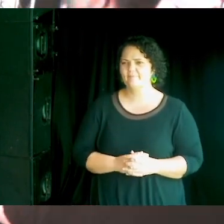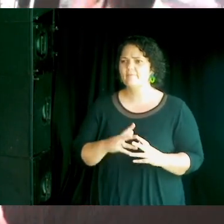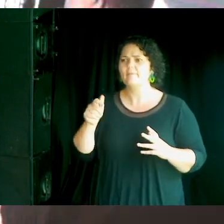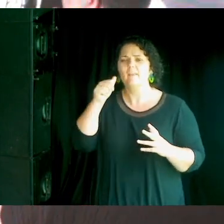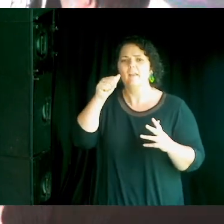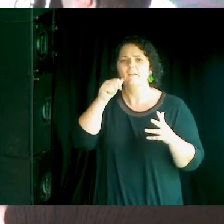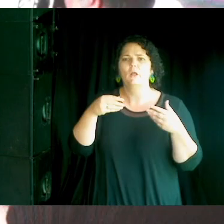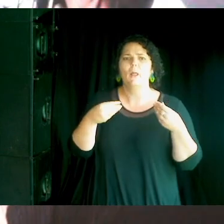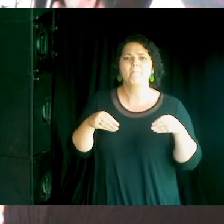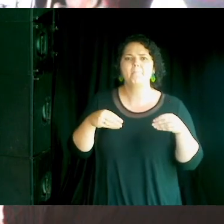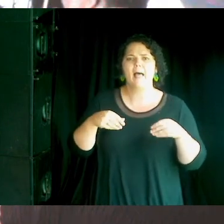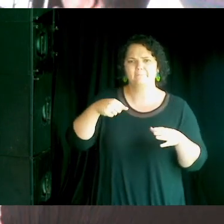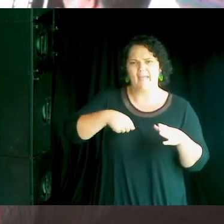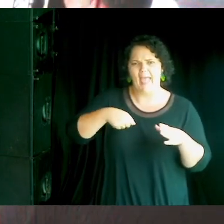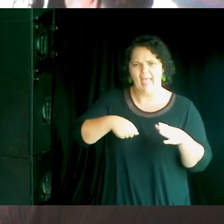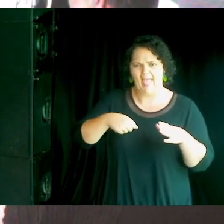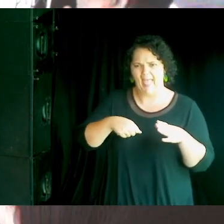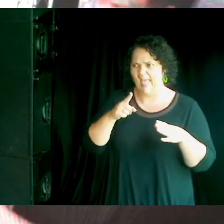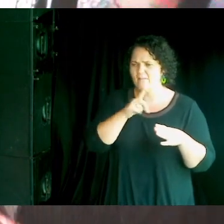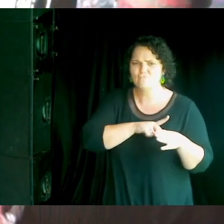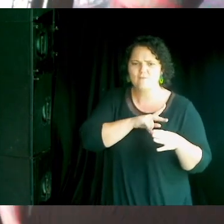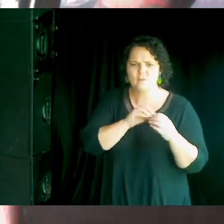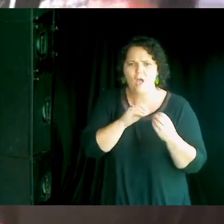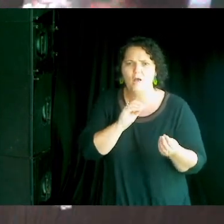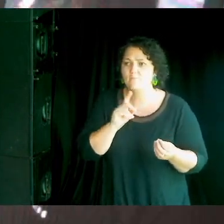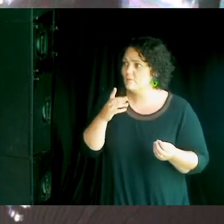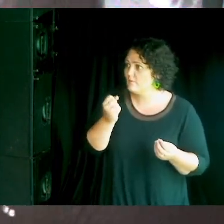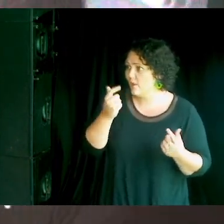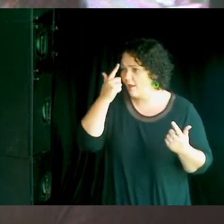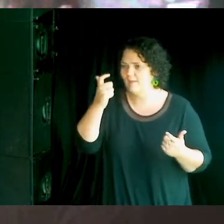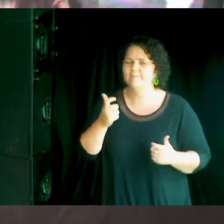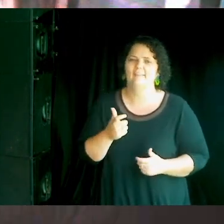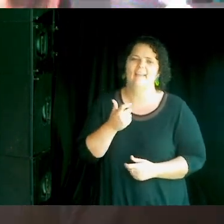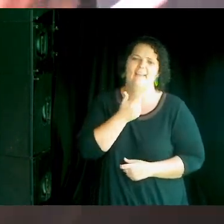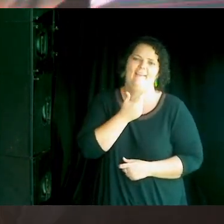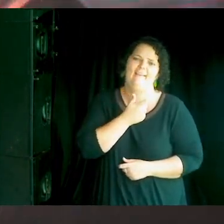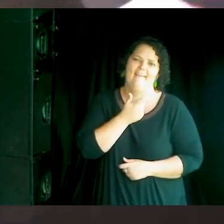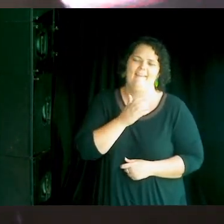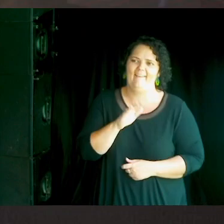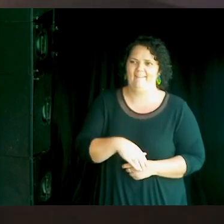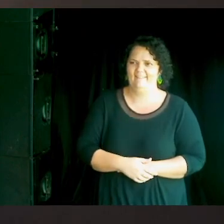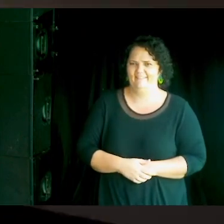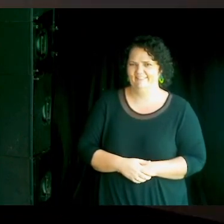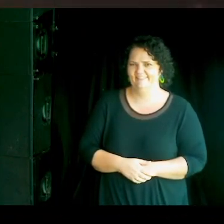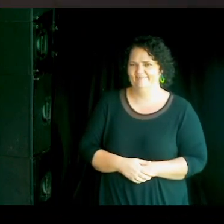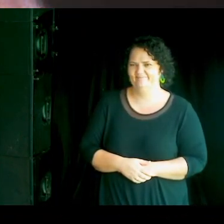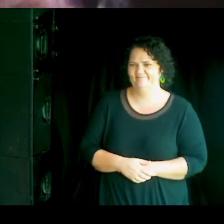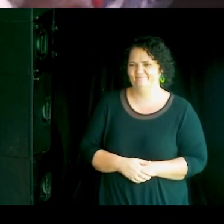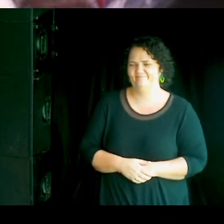a professional I'm not just kidding so I just chop it like this so normally yep